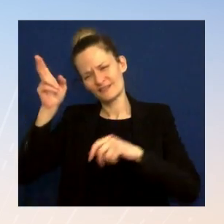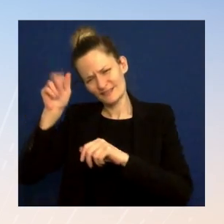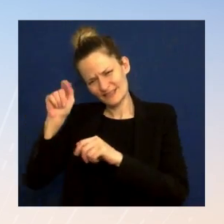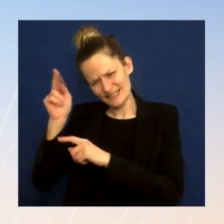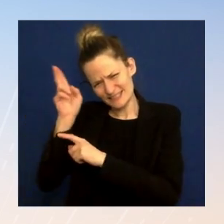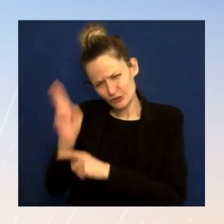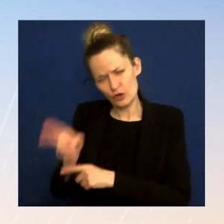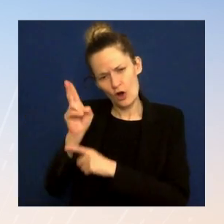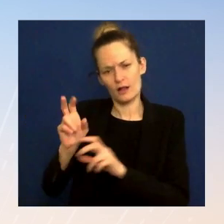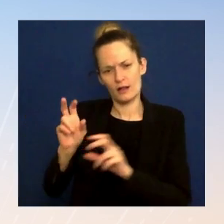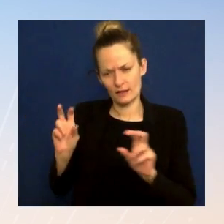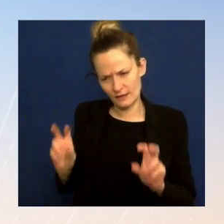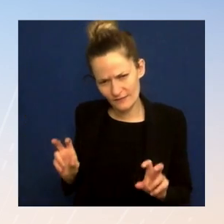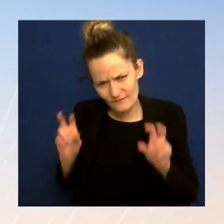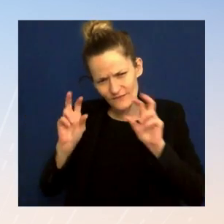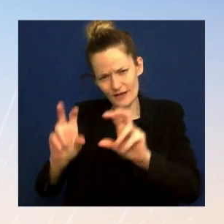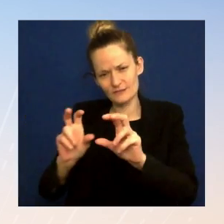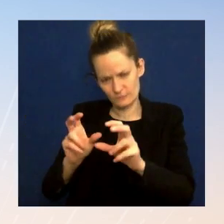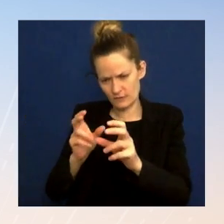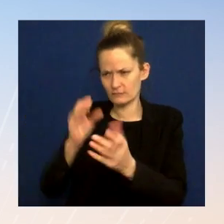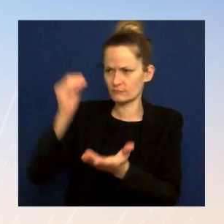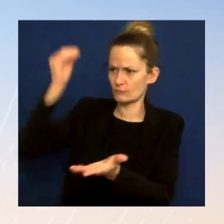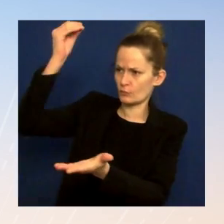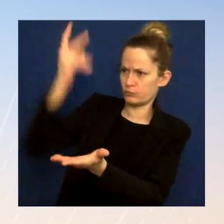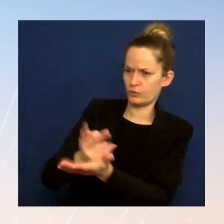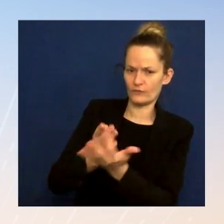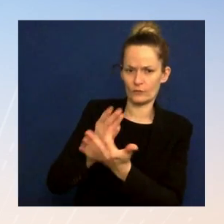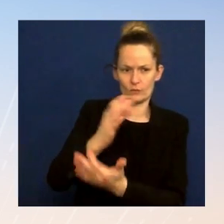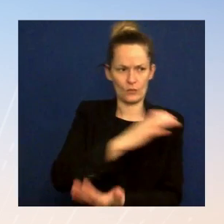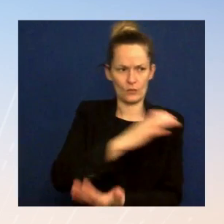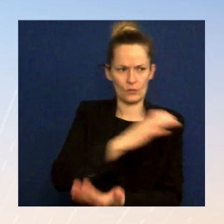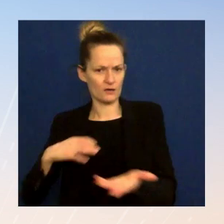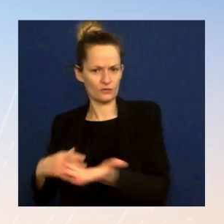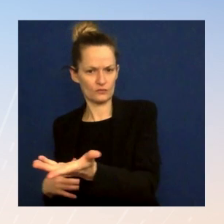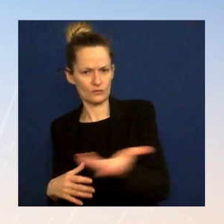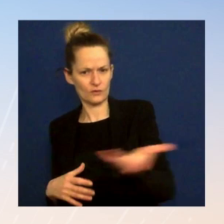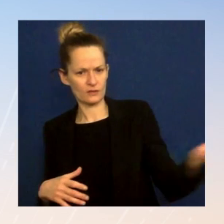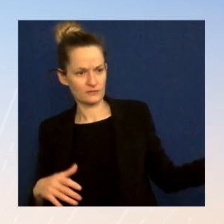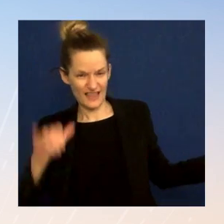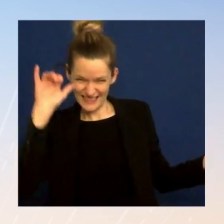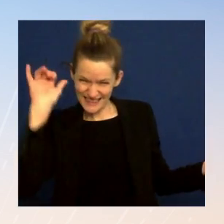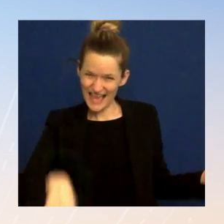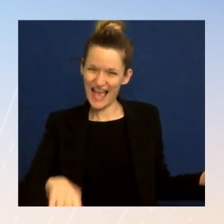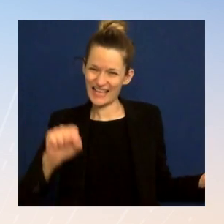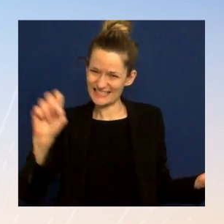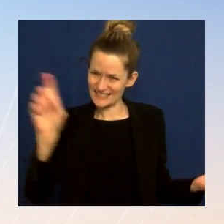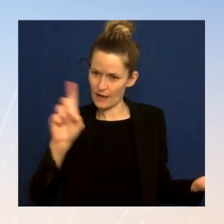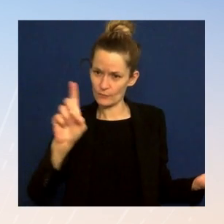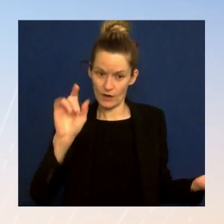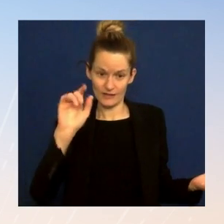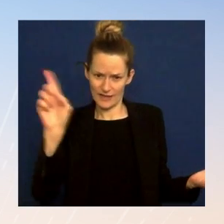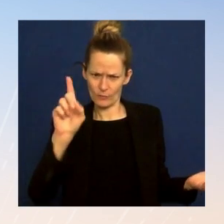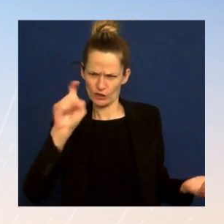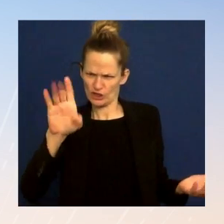And that's something that Democrats have a right and should be very excited about. Go ahead. The Press: Hey, Jen. You said, this morning,